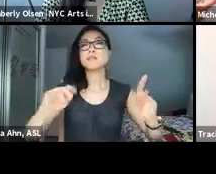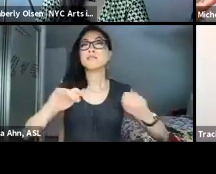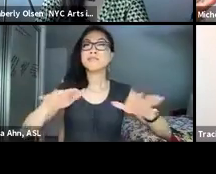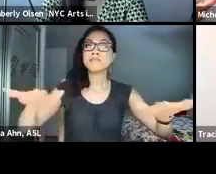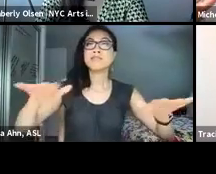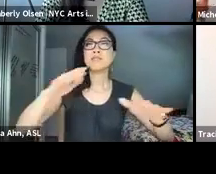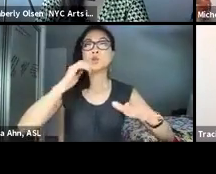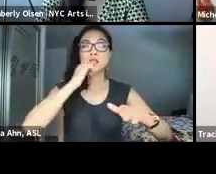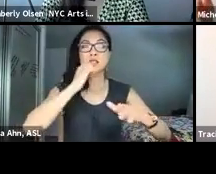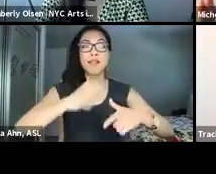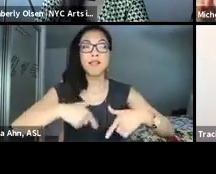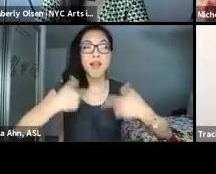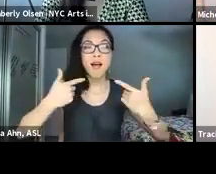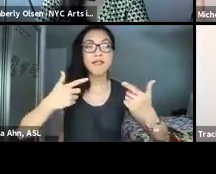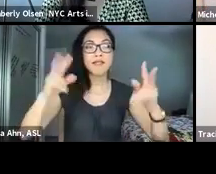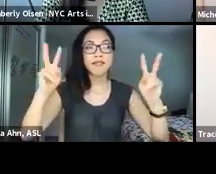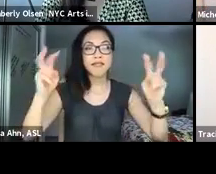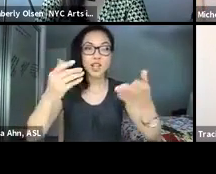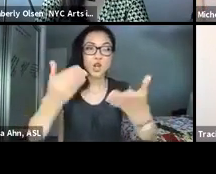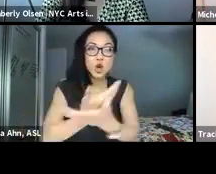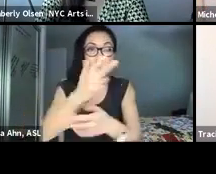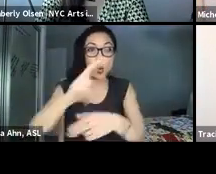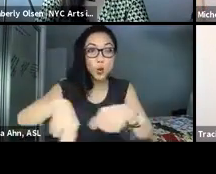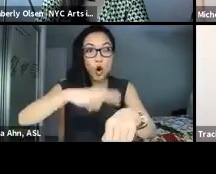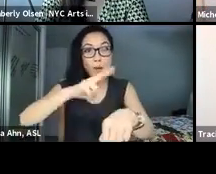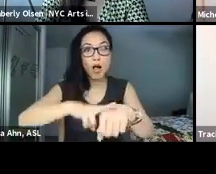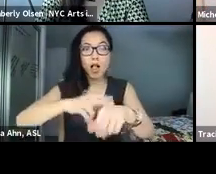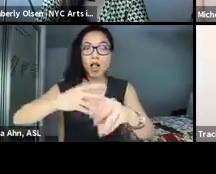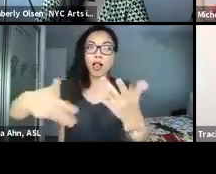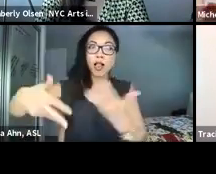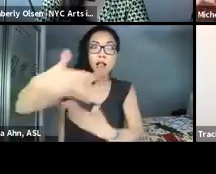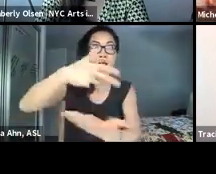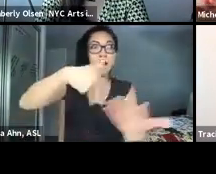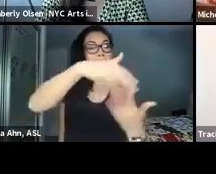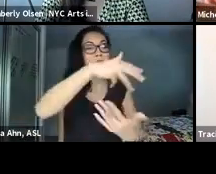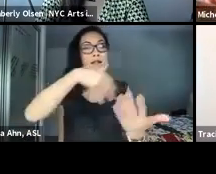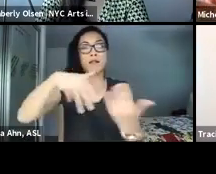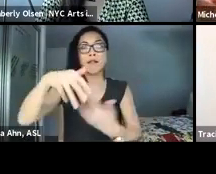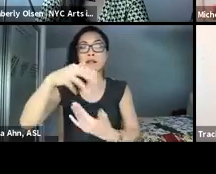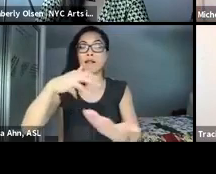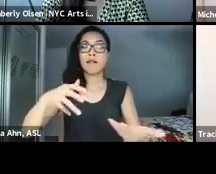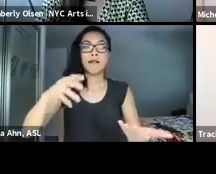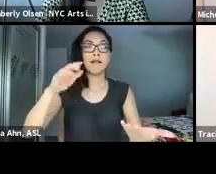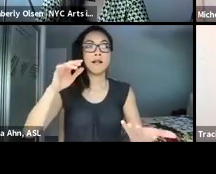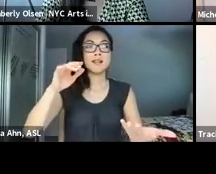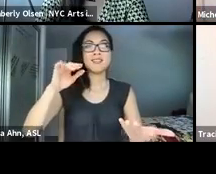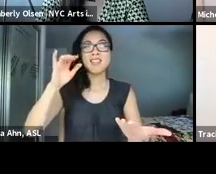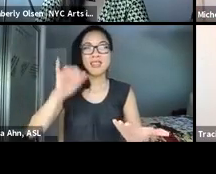We were talking earlier about the free programming, the free programming hurts